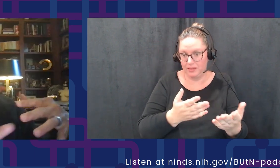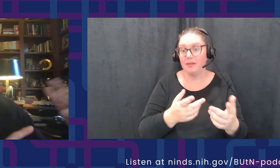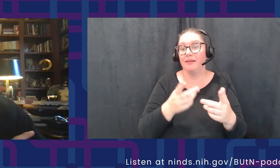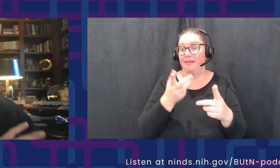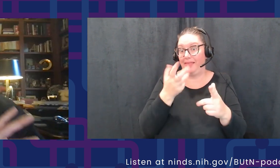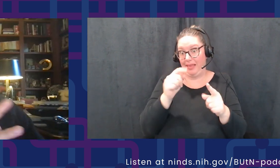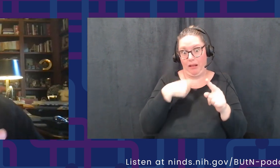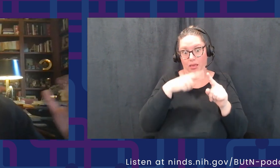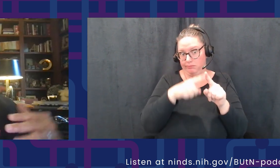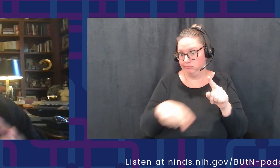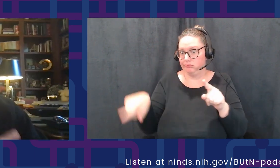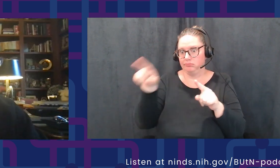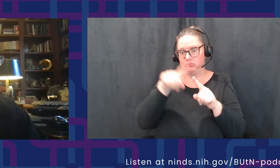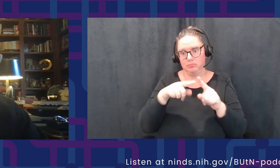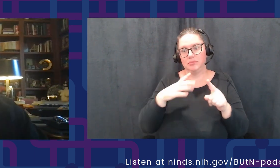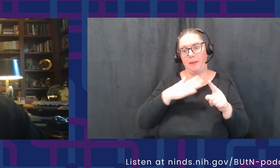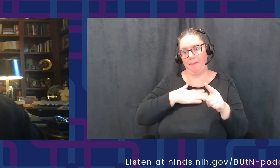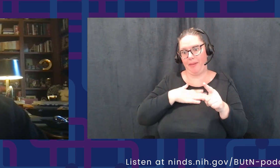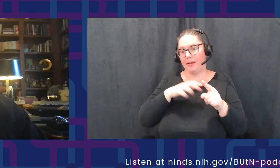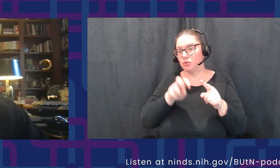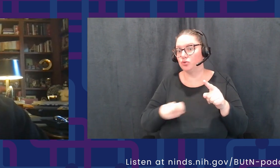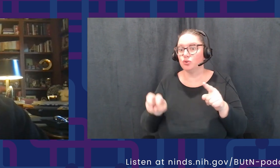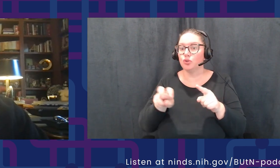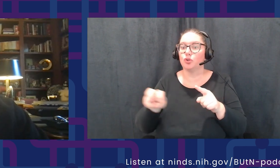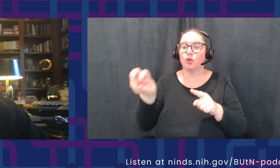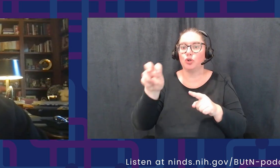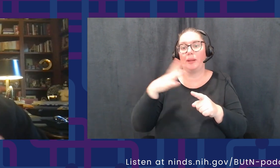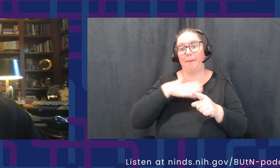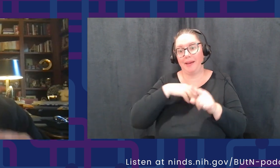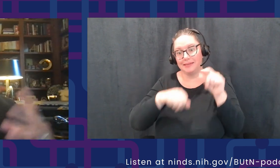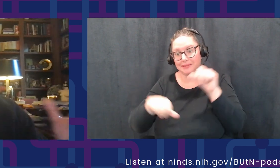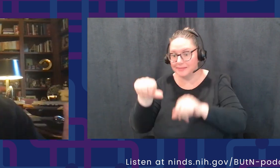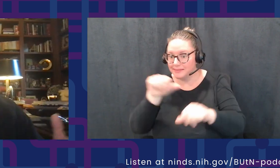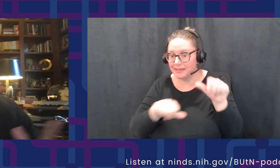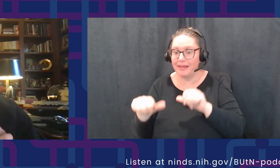Then I go through this journey of my own presentation, my own science, the results.